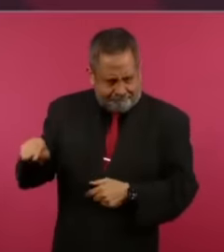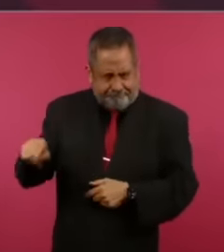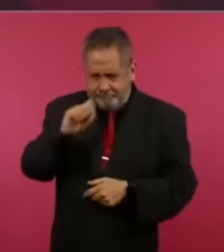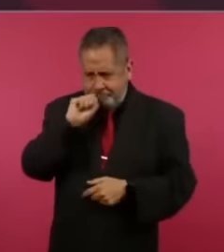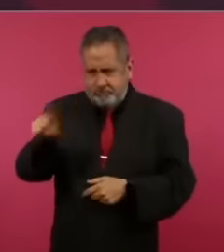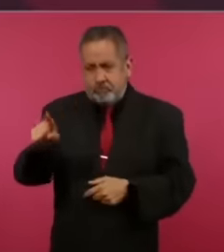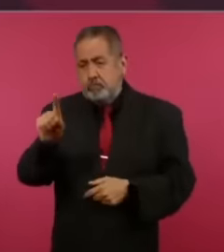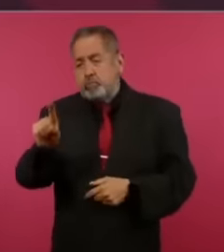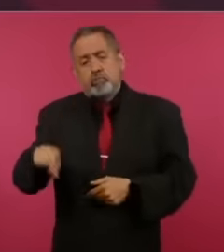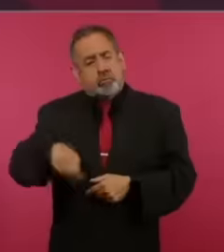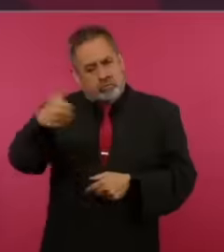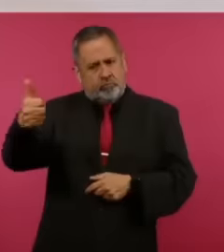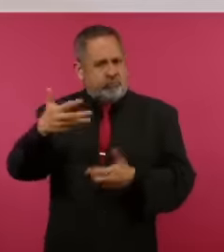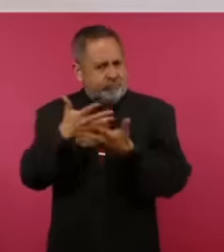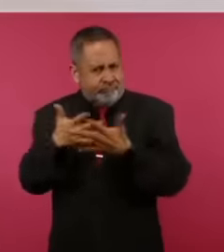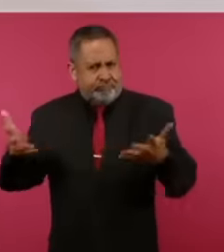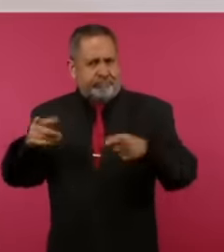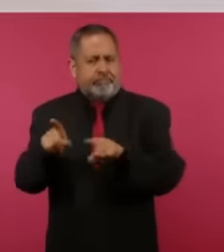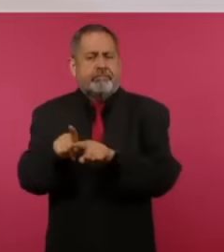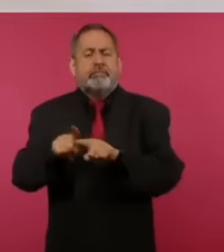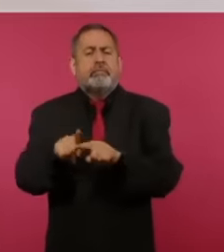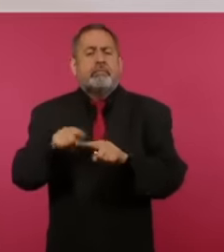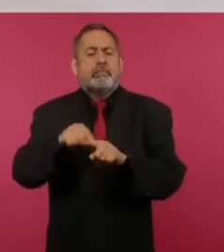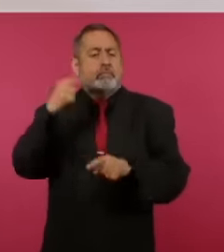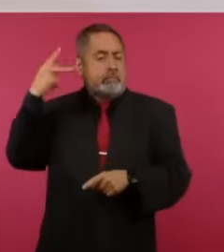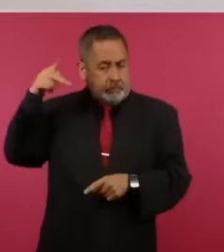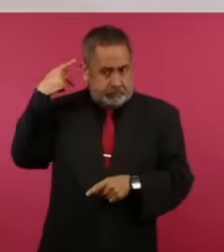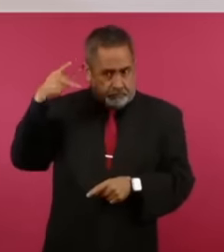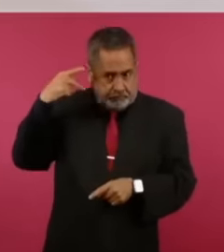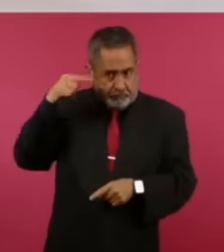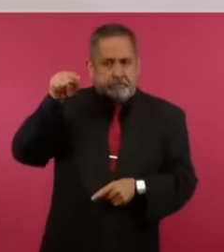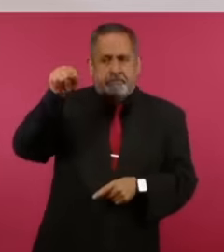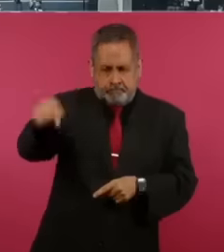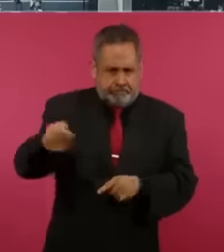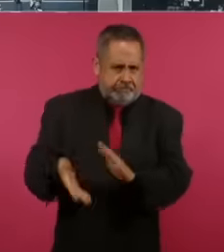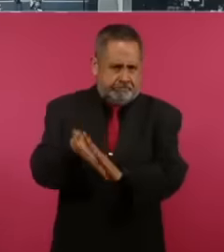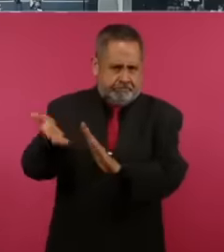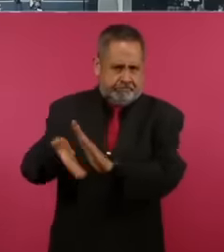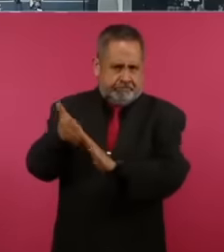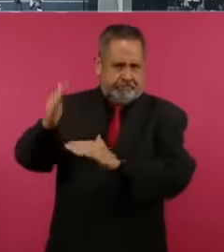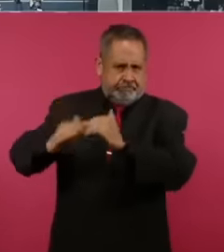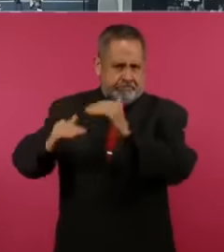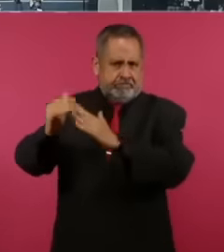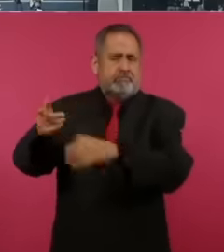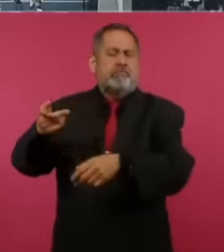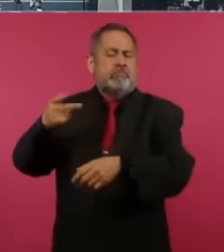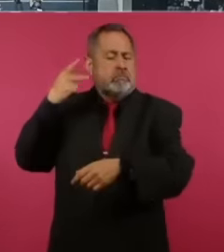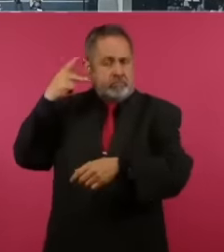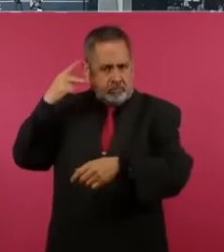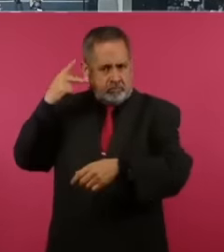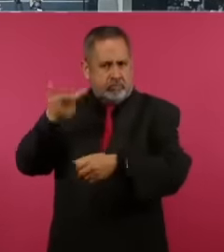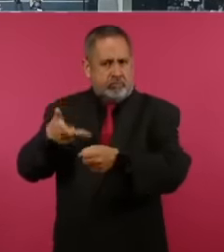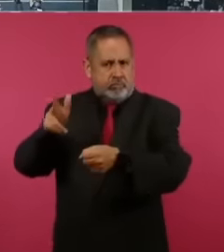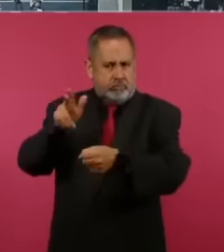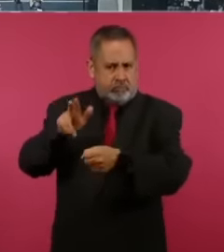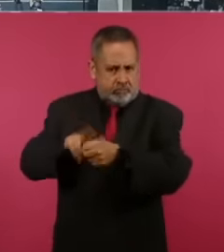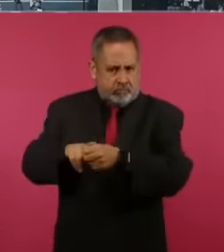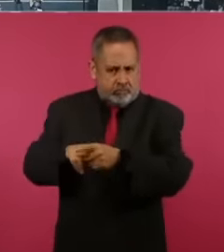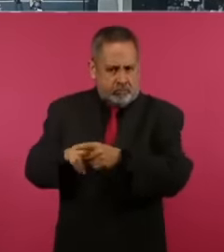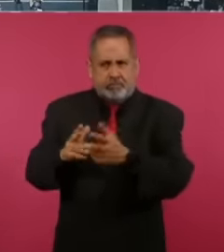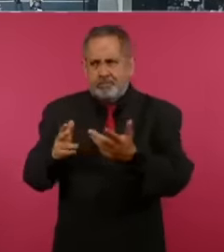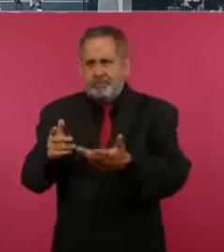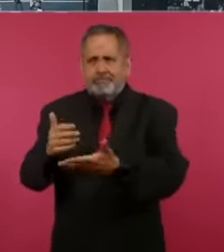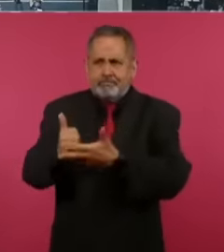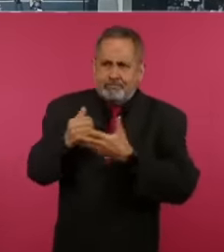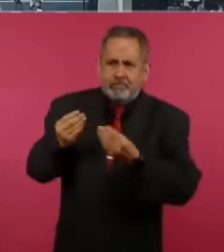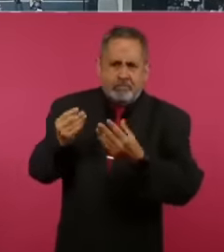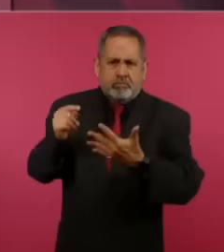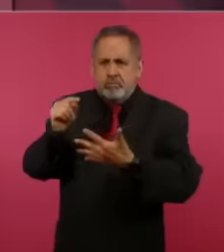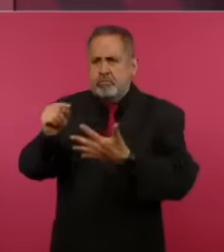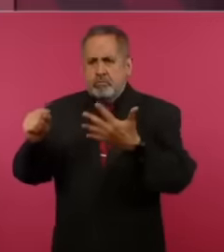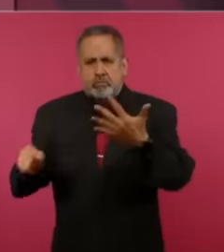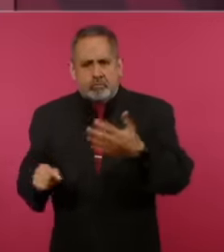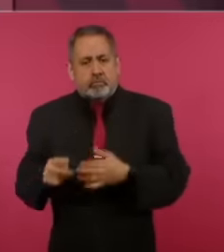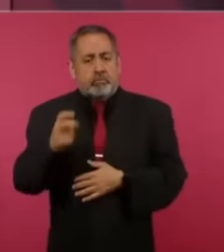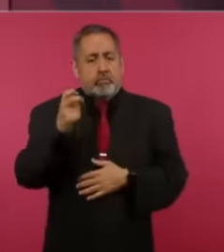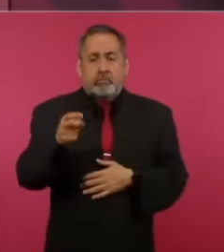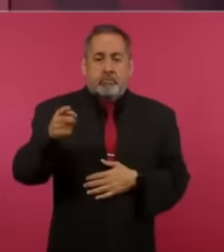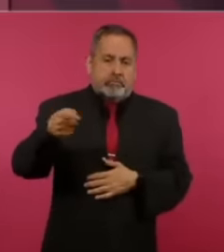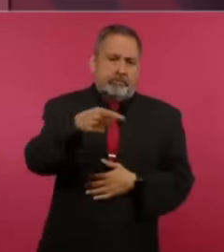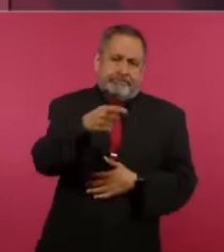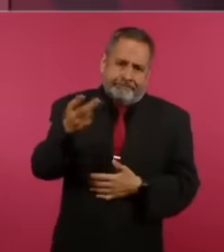another very large one in Puebla and so they help us a lot, so that is why the growth of their budget.